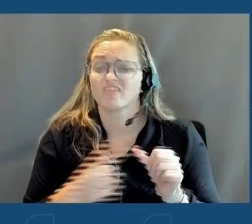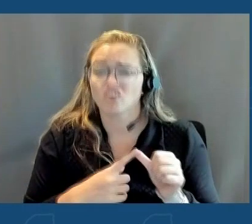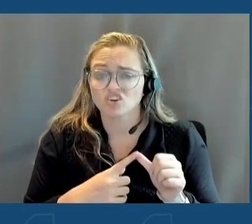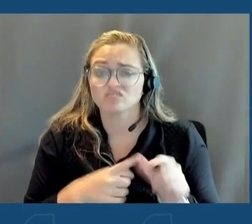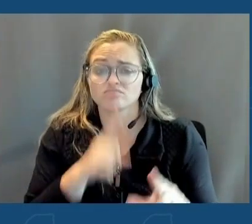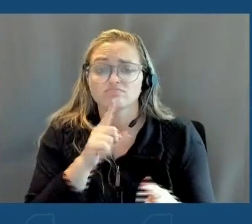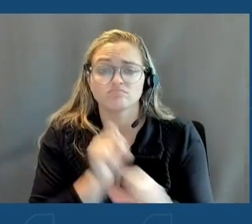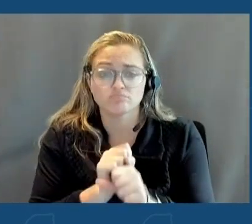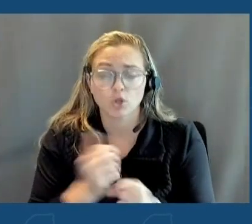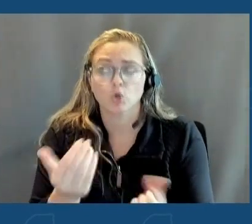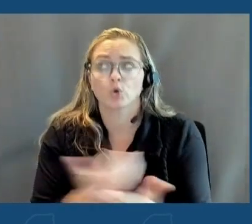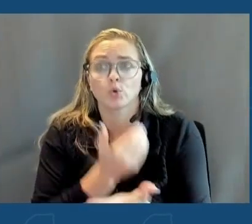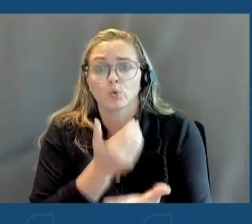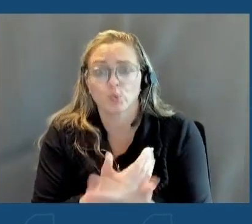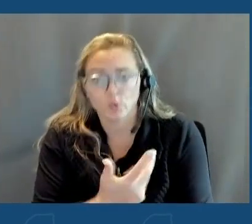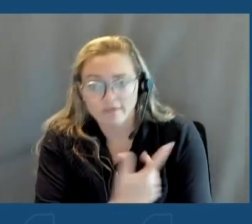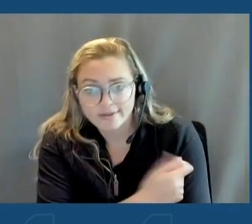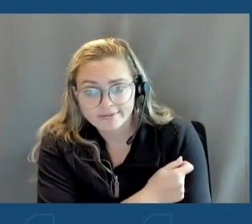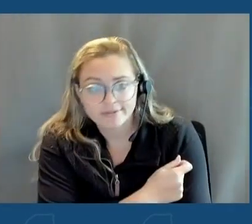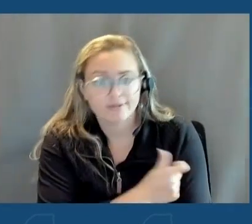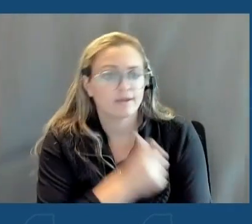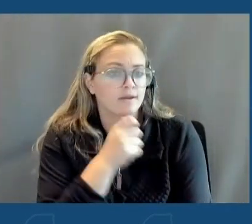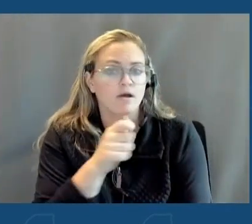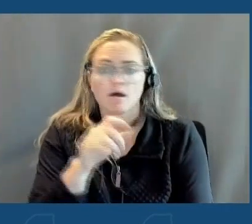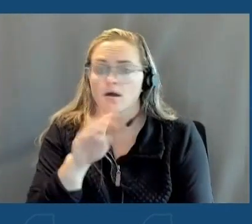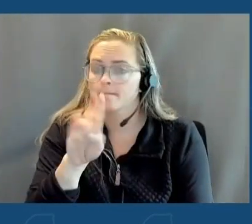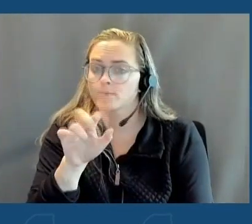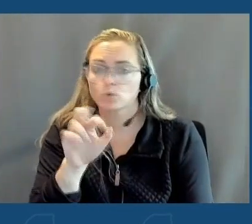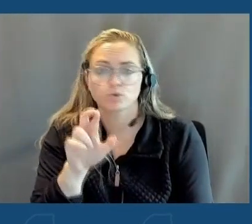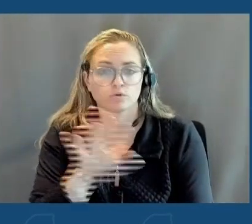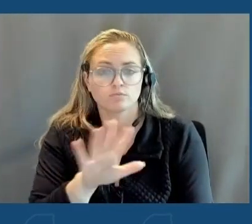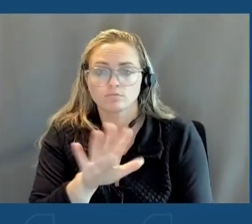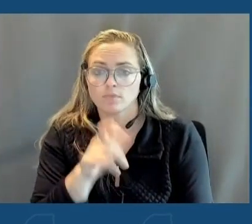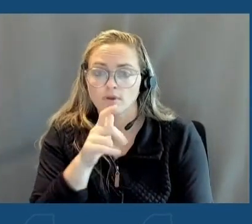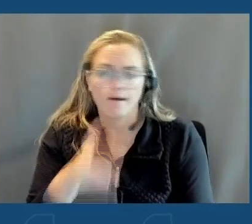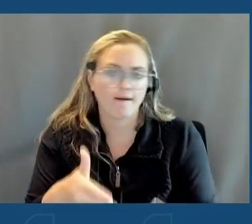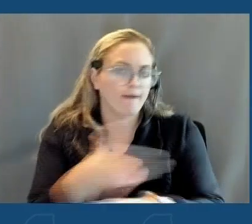TAKES A COUPLE MINUTES. WHAT I WANT TO TALK ABOUT IS WHAT IS DIFFERENT ABOUT THIS VACCINE AND WHY PEOPLE SHOULD GET IT.